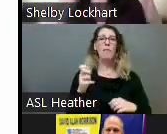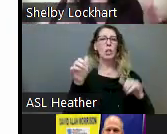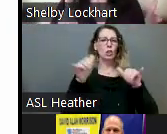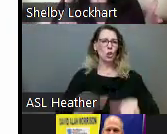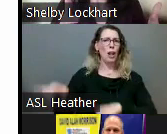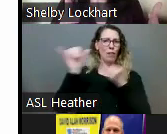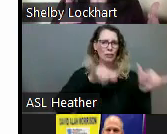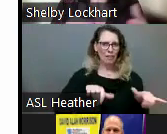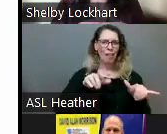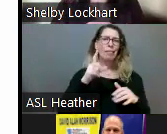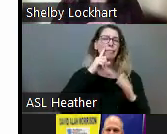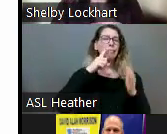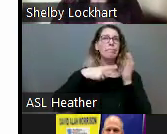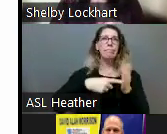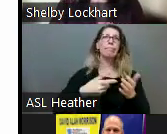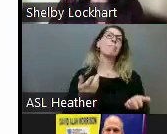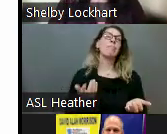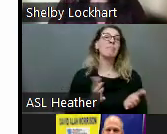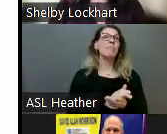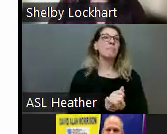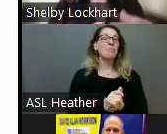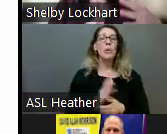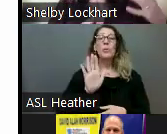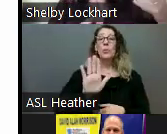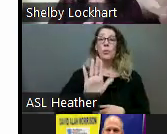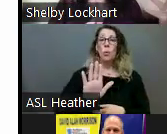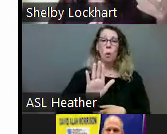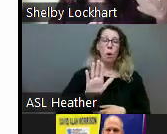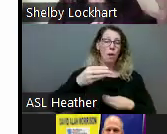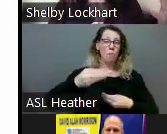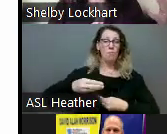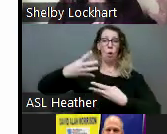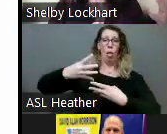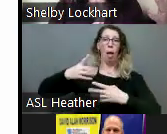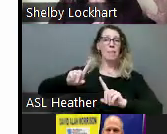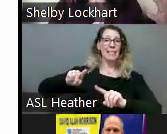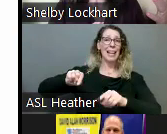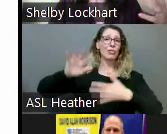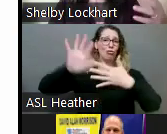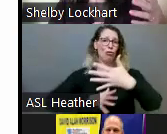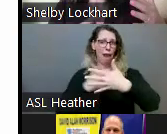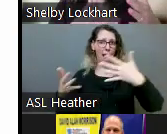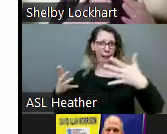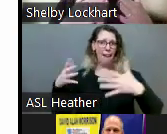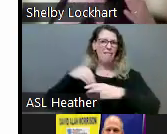So an example of that would be you're pulling up your attendance graphs in Skyward and you